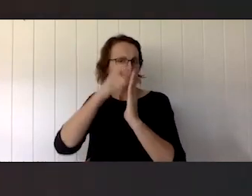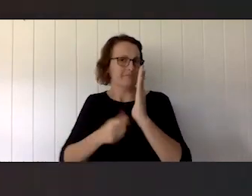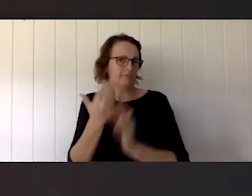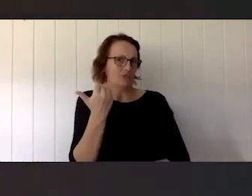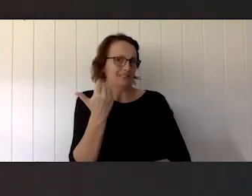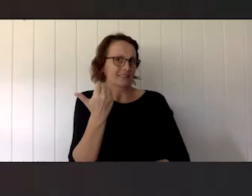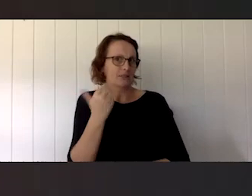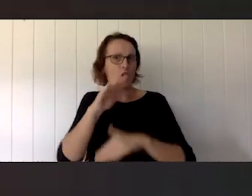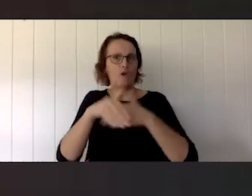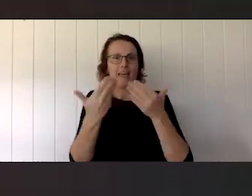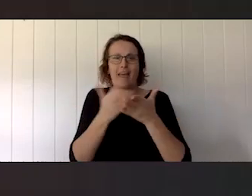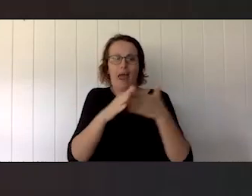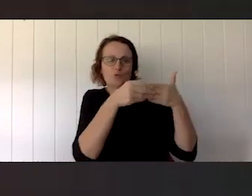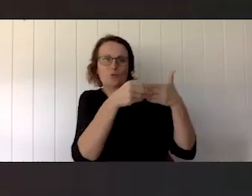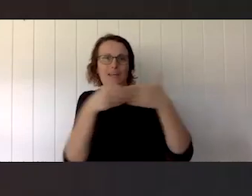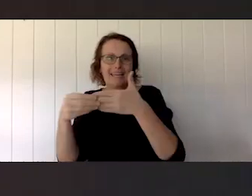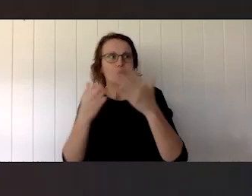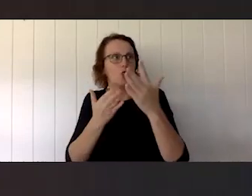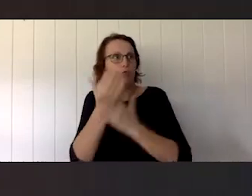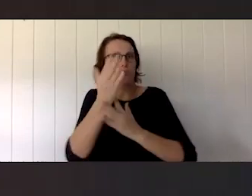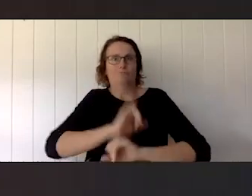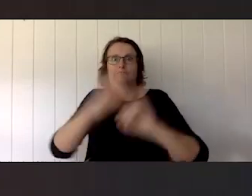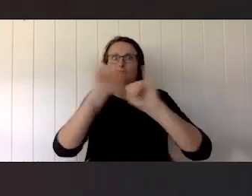insightful article recently on leadership through crisis. And I